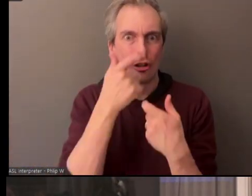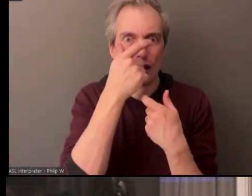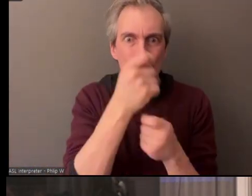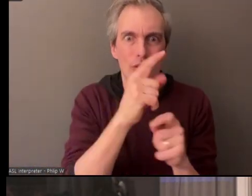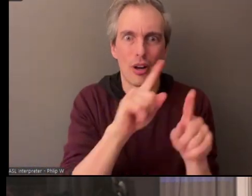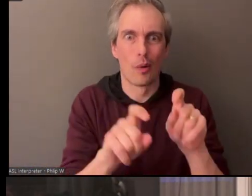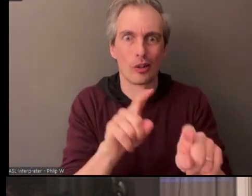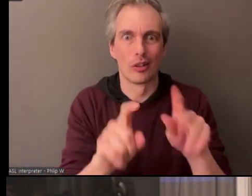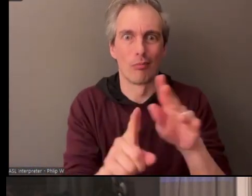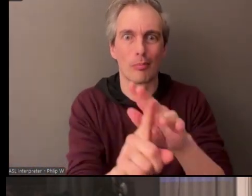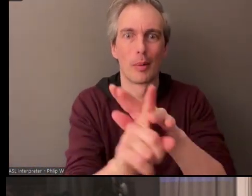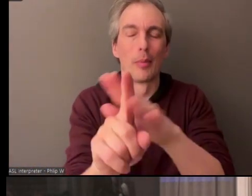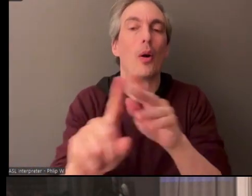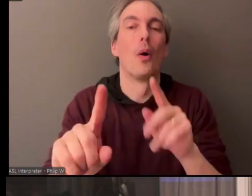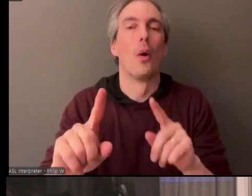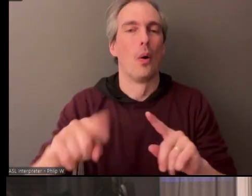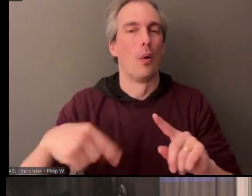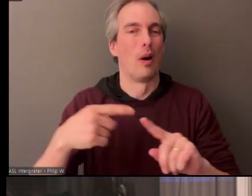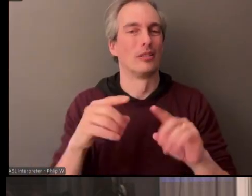In accessibility. We just need ACs.